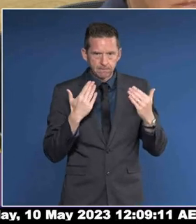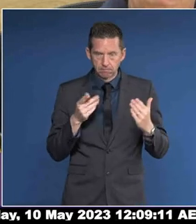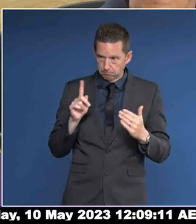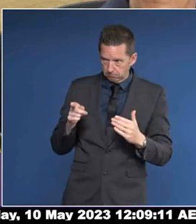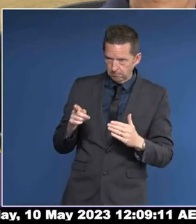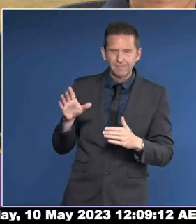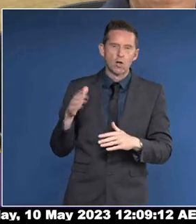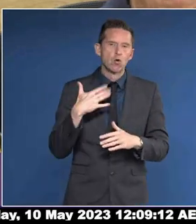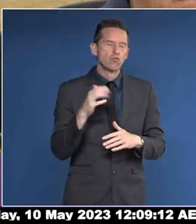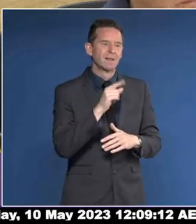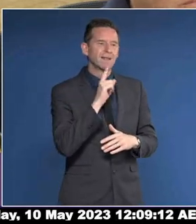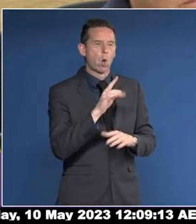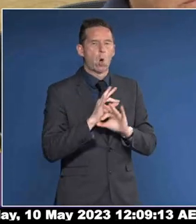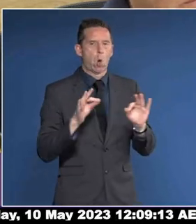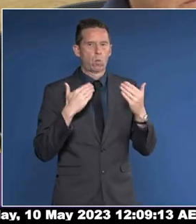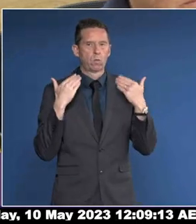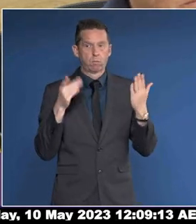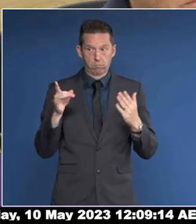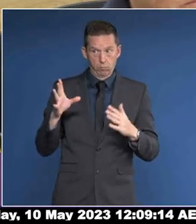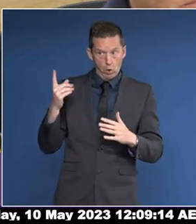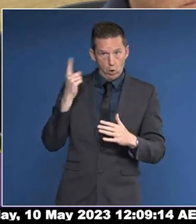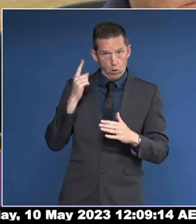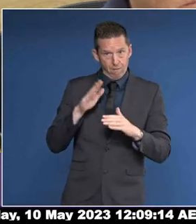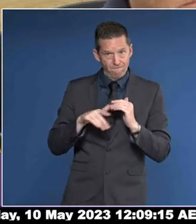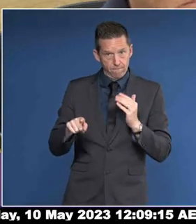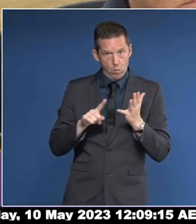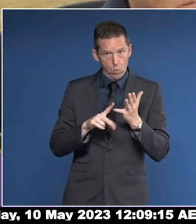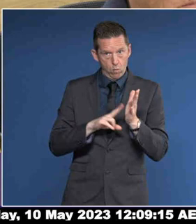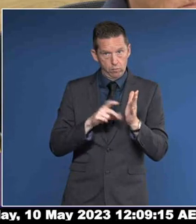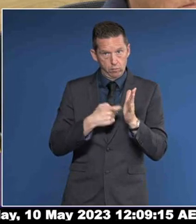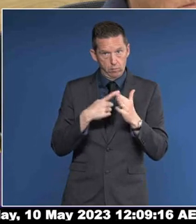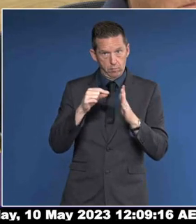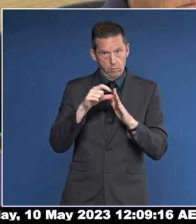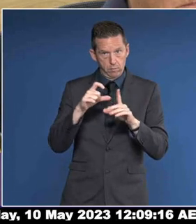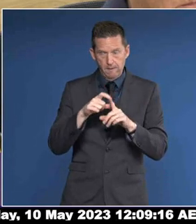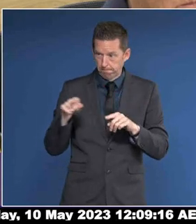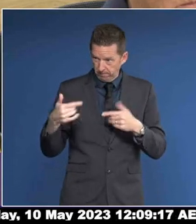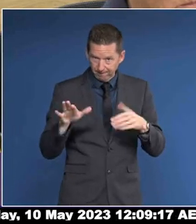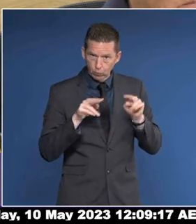You've not heard of it. Have you followed any of the work of this Royal Commission over the last four years?